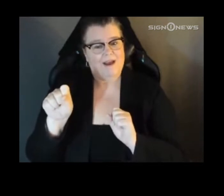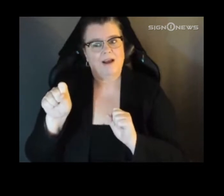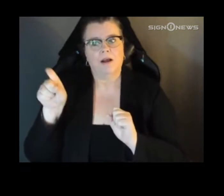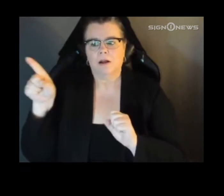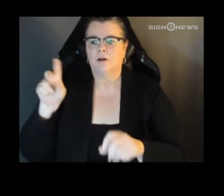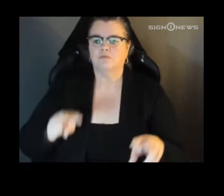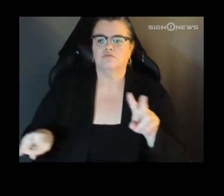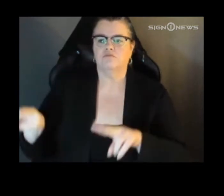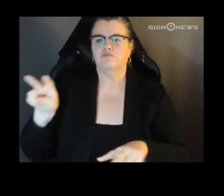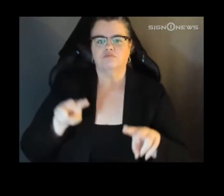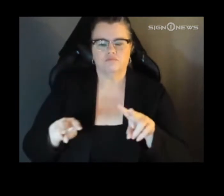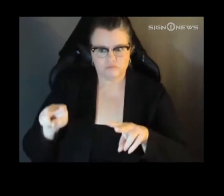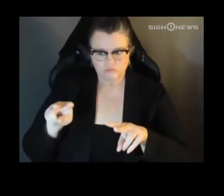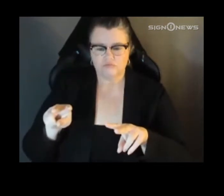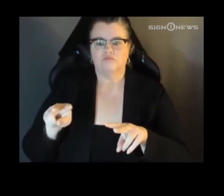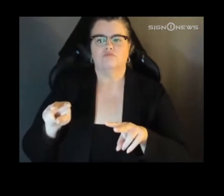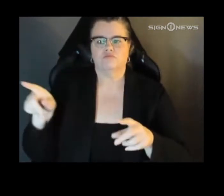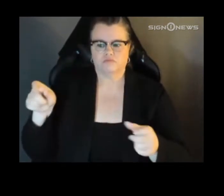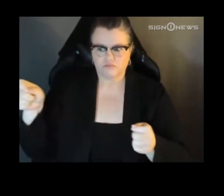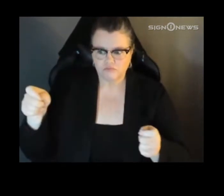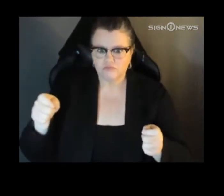they authorized they oversee